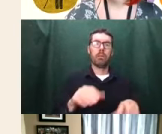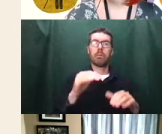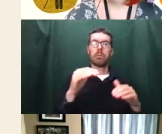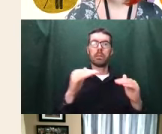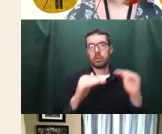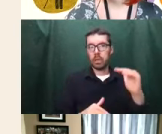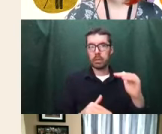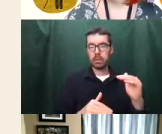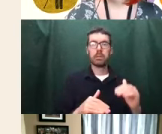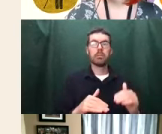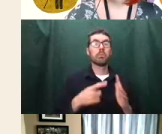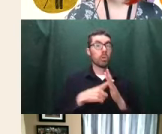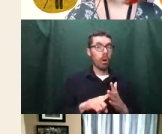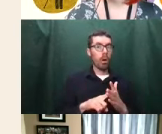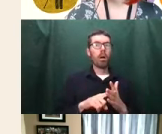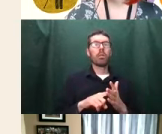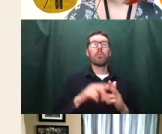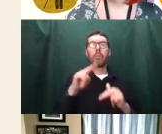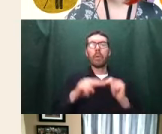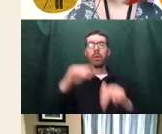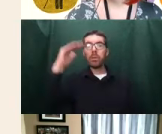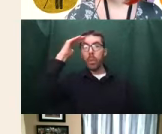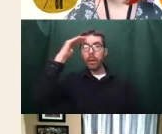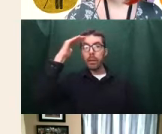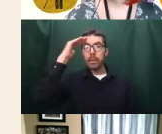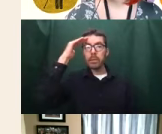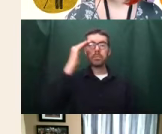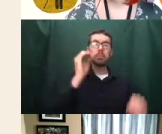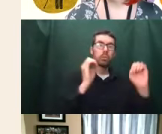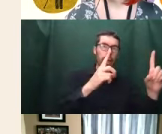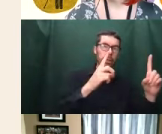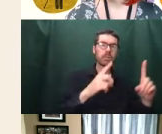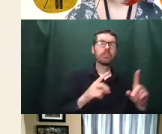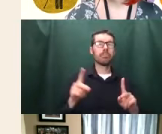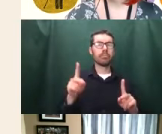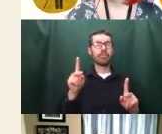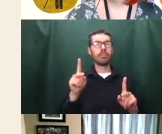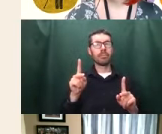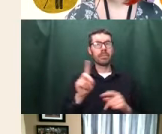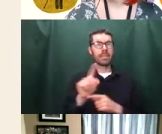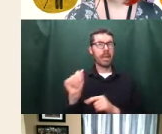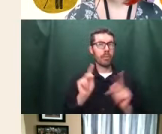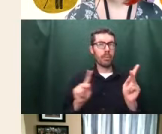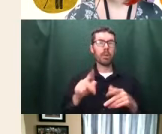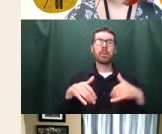education. Disabled people are still stigmatized and so much of our systems and policies are